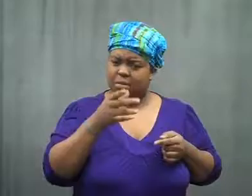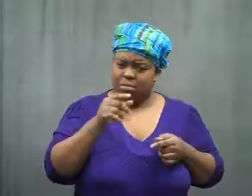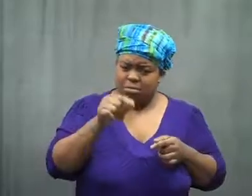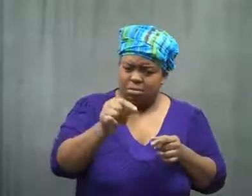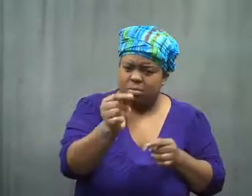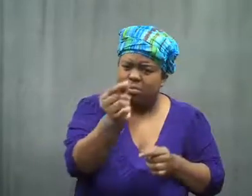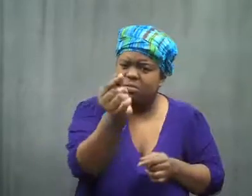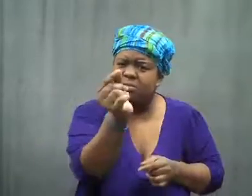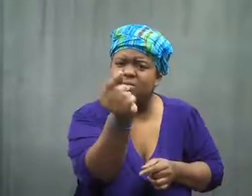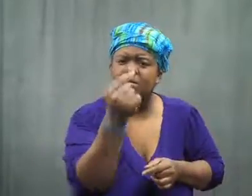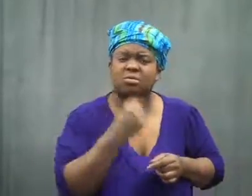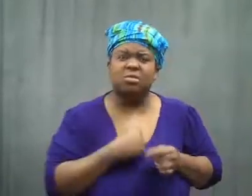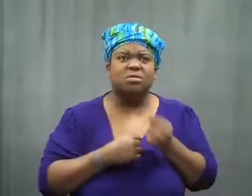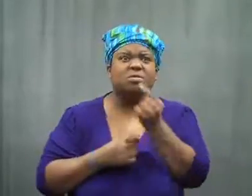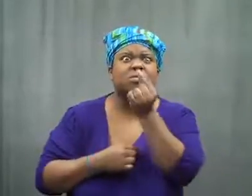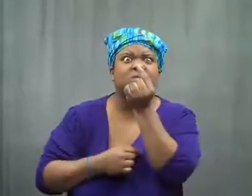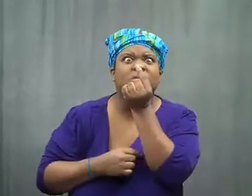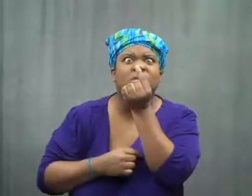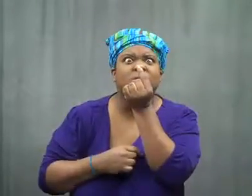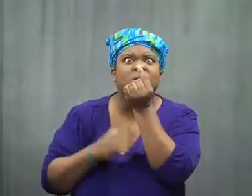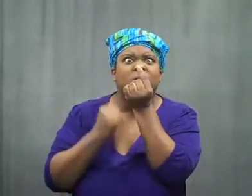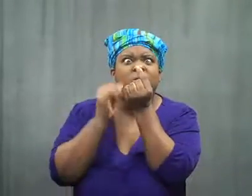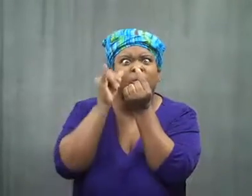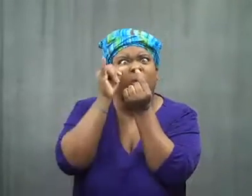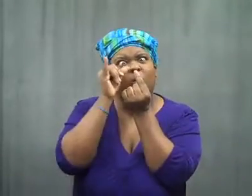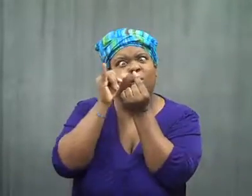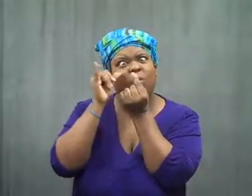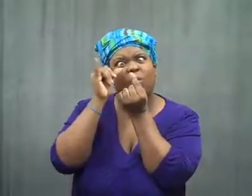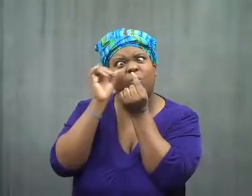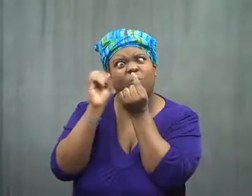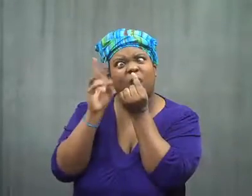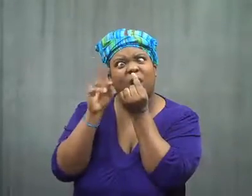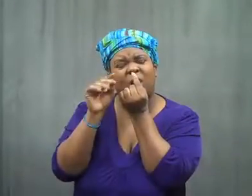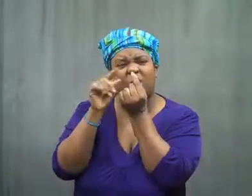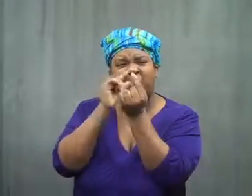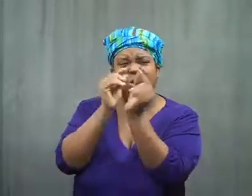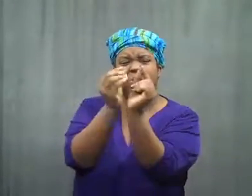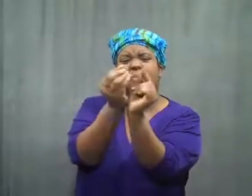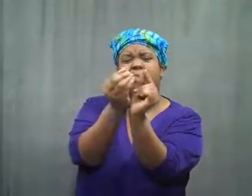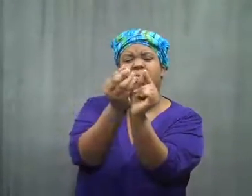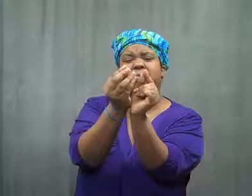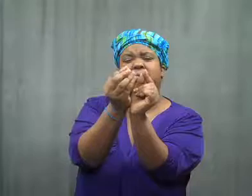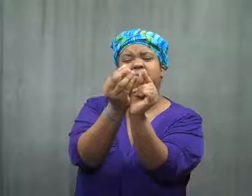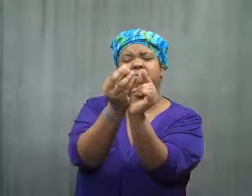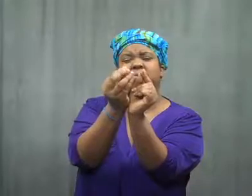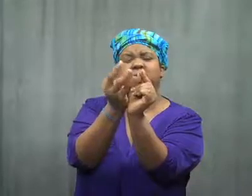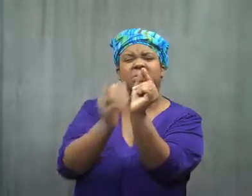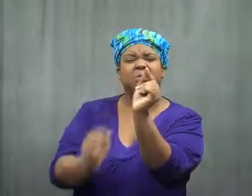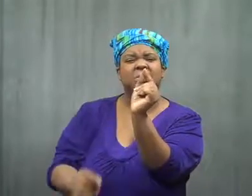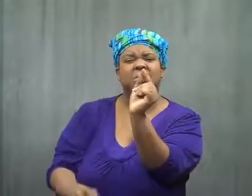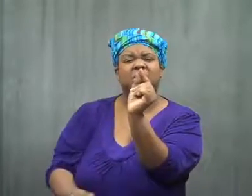She showed me, and I looked at the stinger. Wow. It was still pulsing.